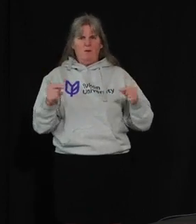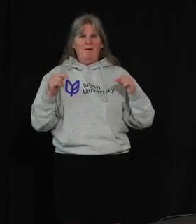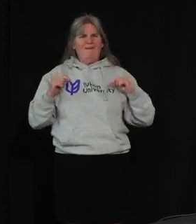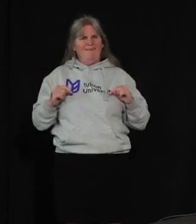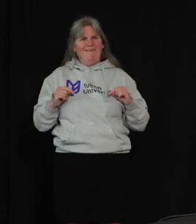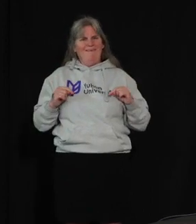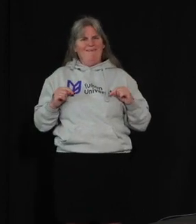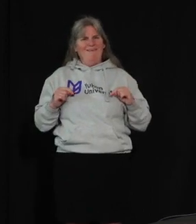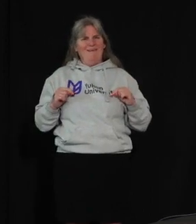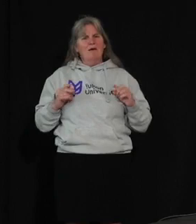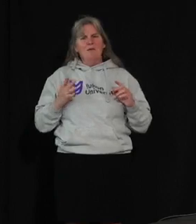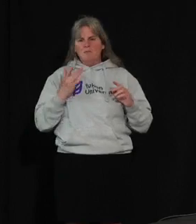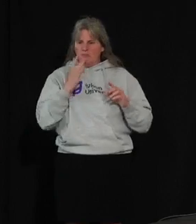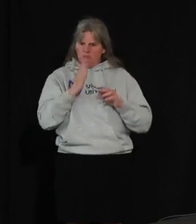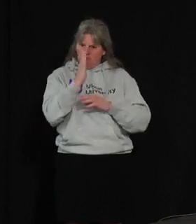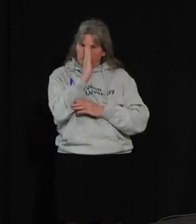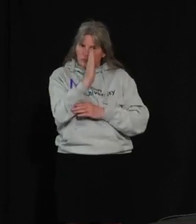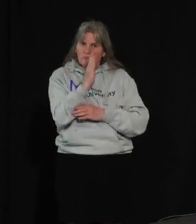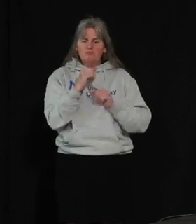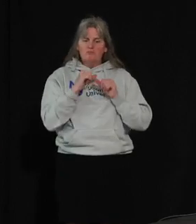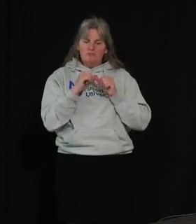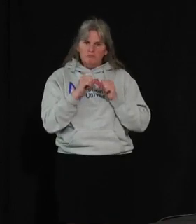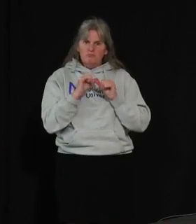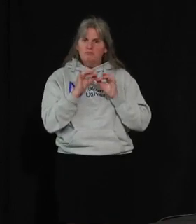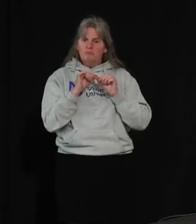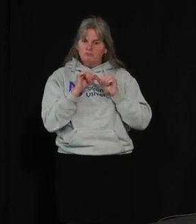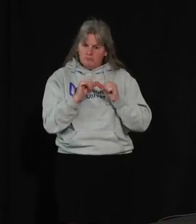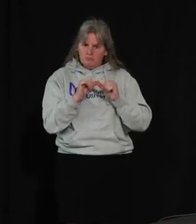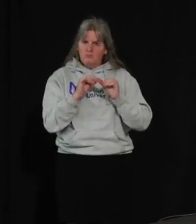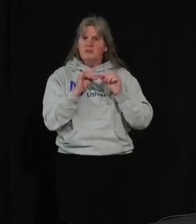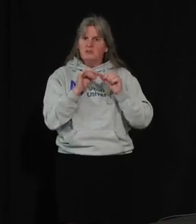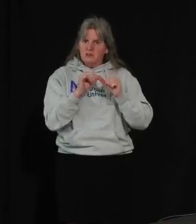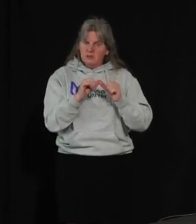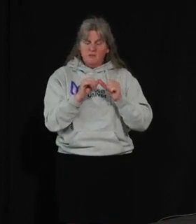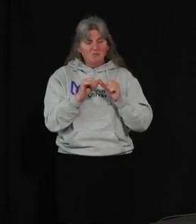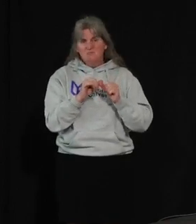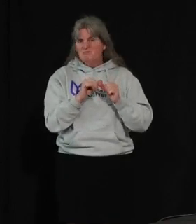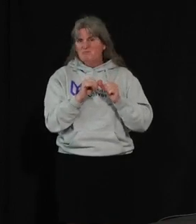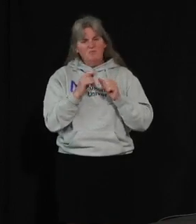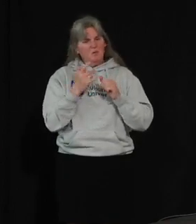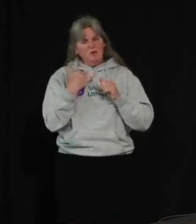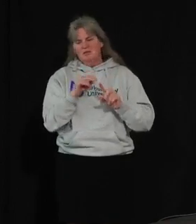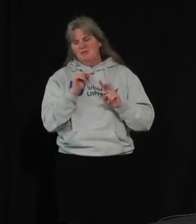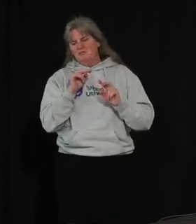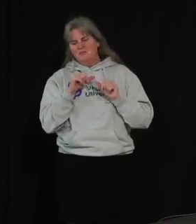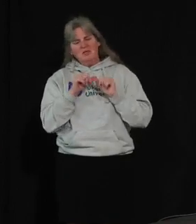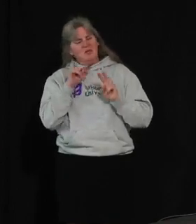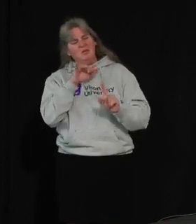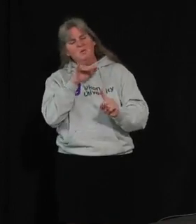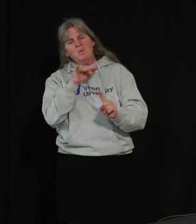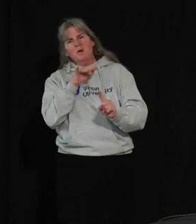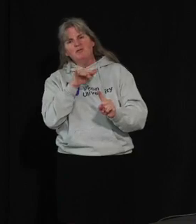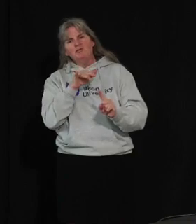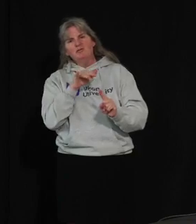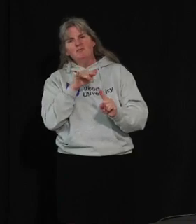steps so that we can continue to go forward without having to go backward. But that is always going to be a